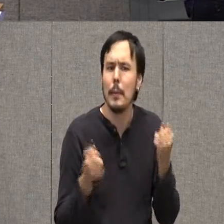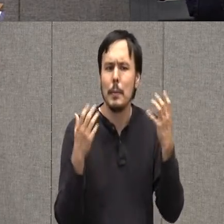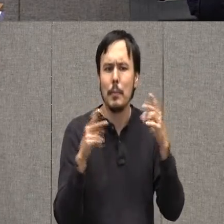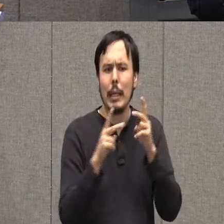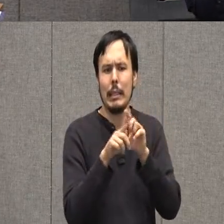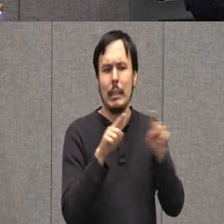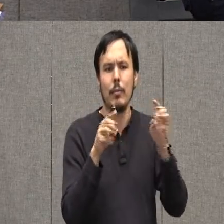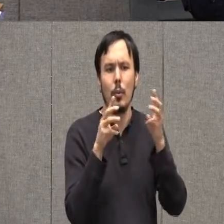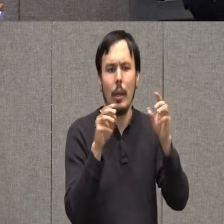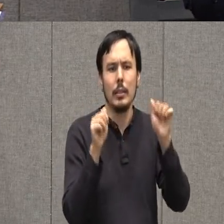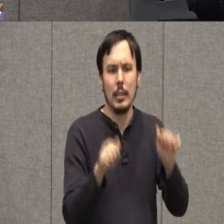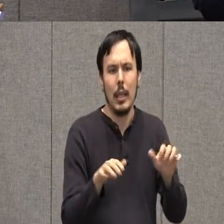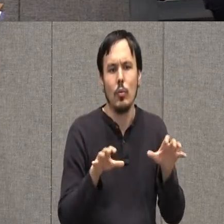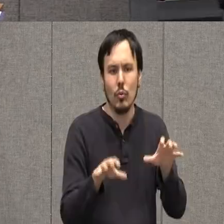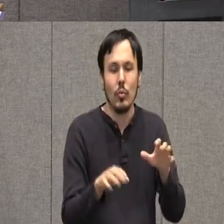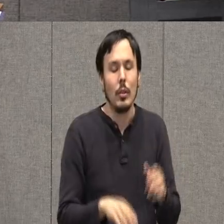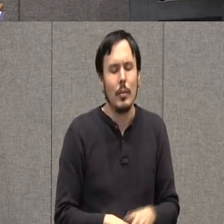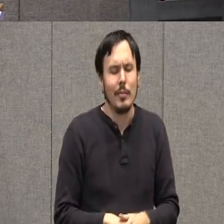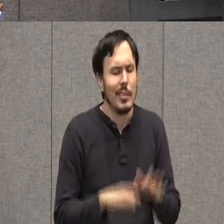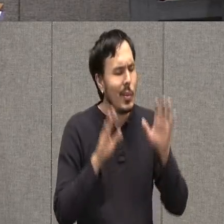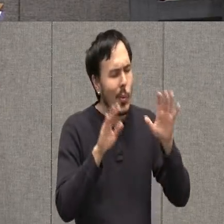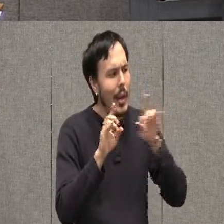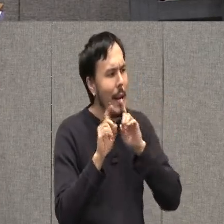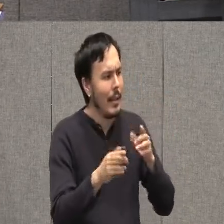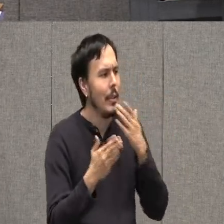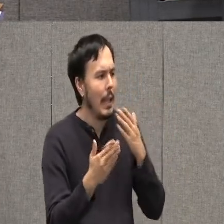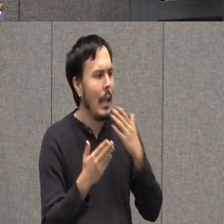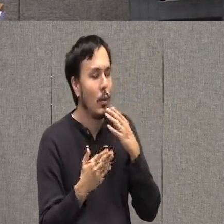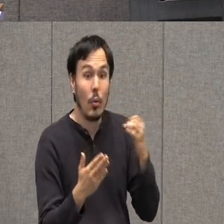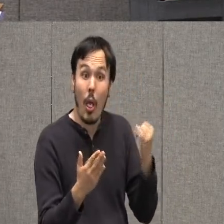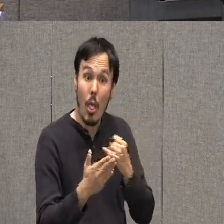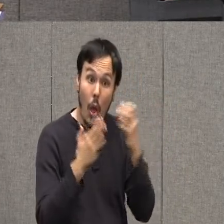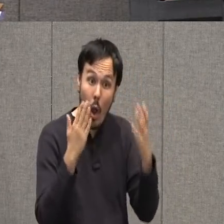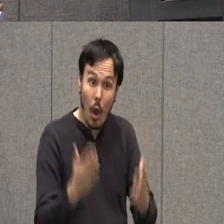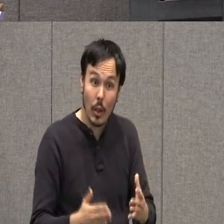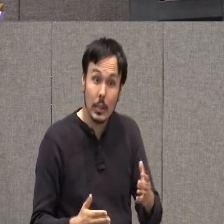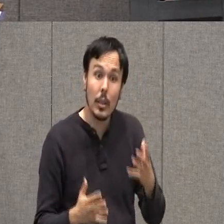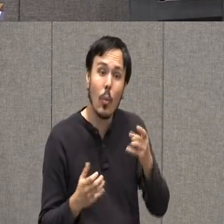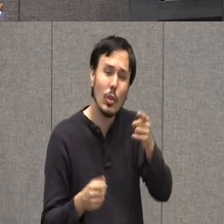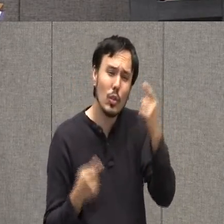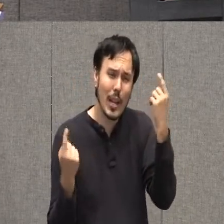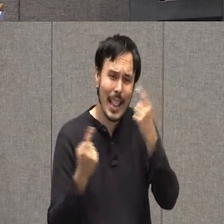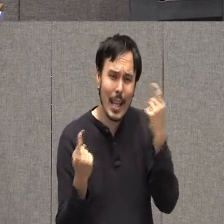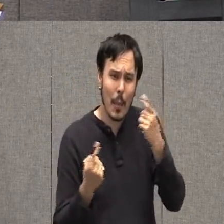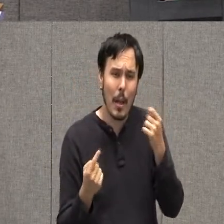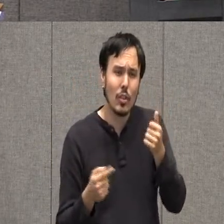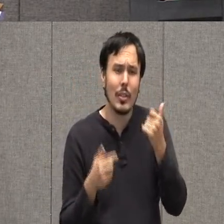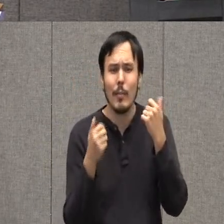That's a great answer, Ms. Ley. Thank you. And artists, I want you to be thinking of that. Every time you try something new,